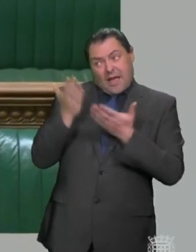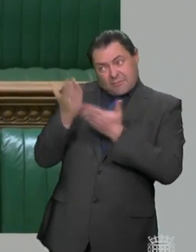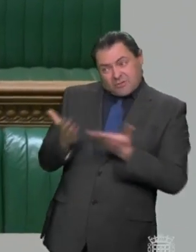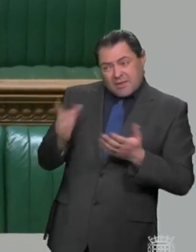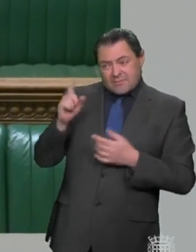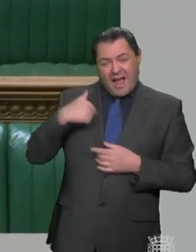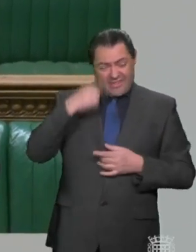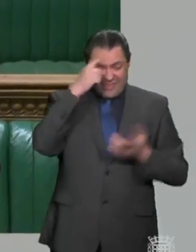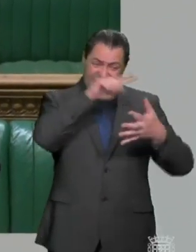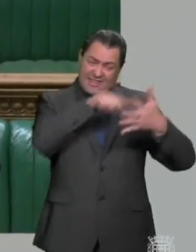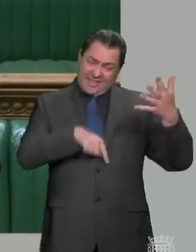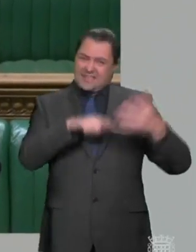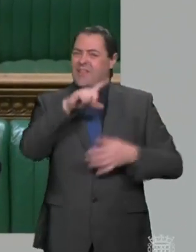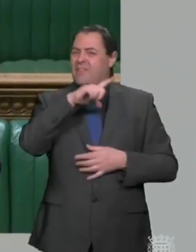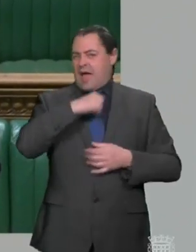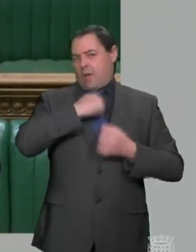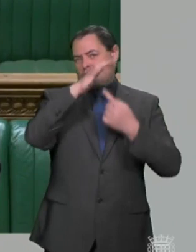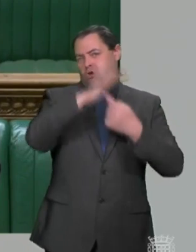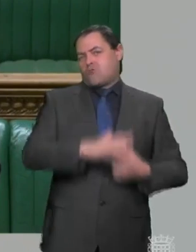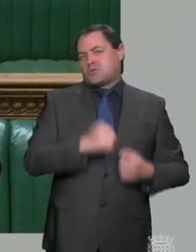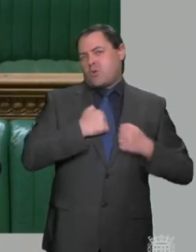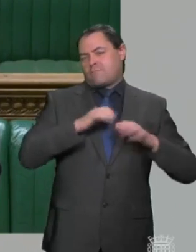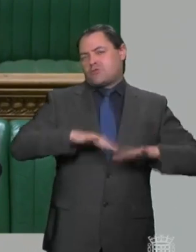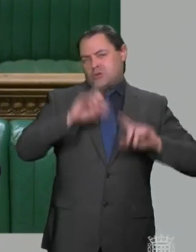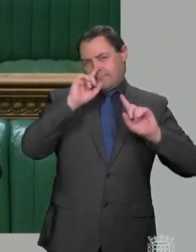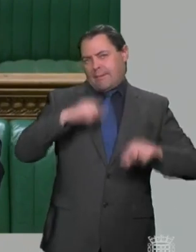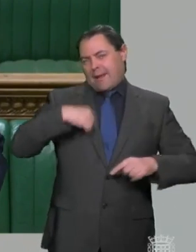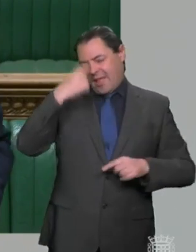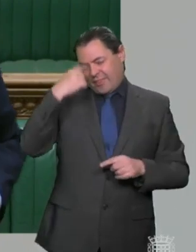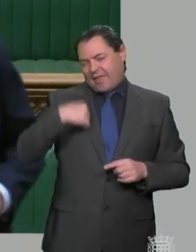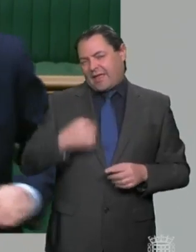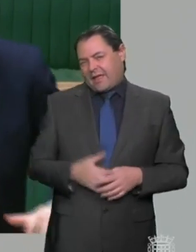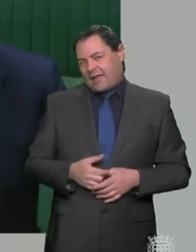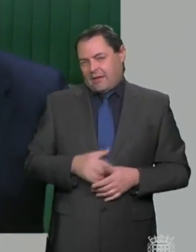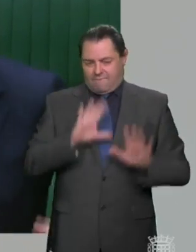believe the priority of the British people. That is really what they are focused on,